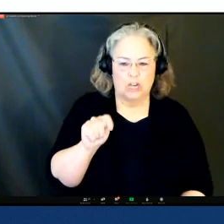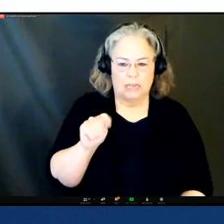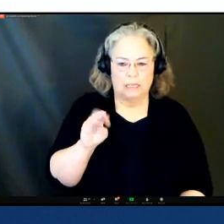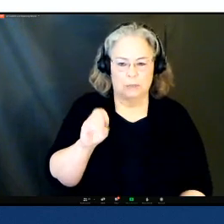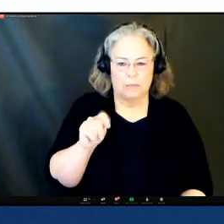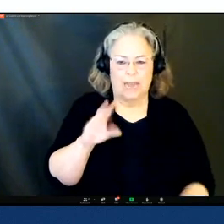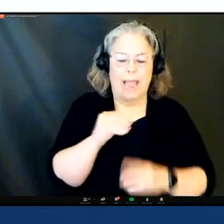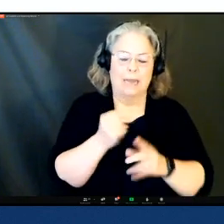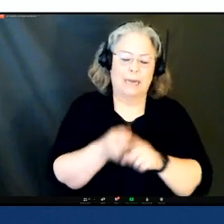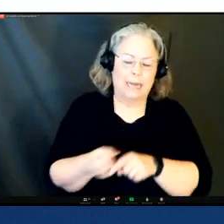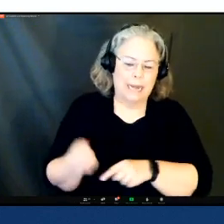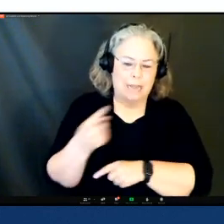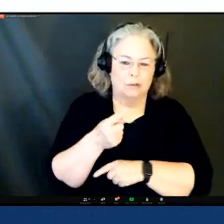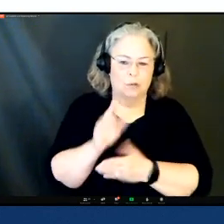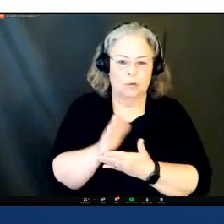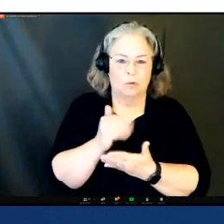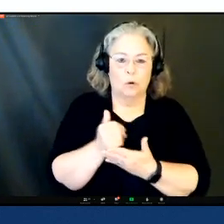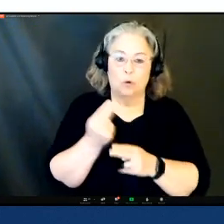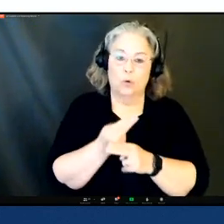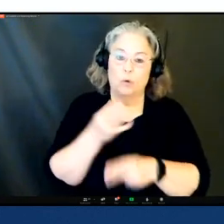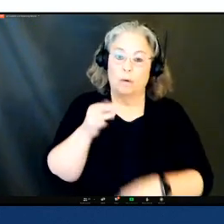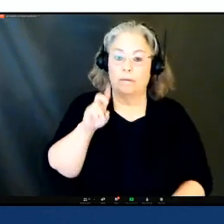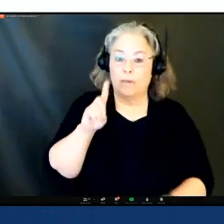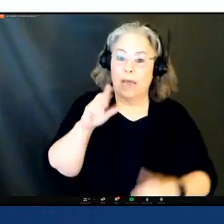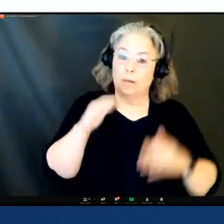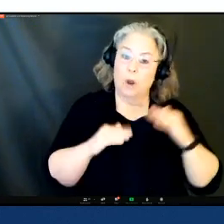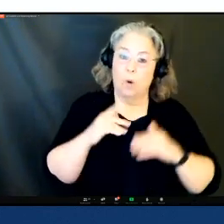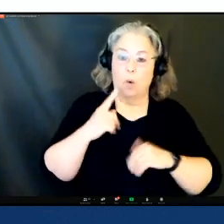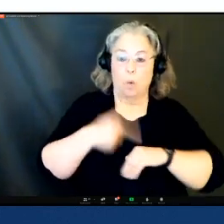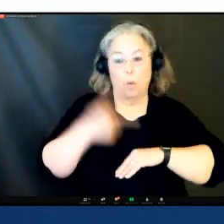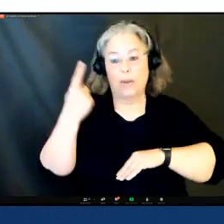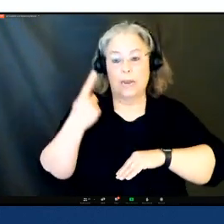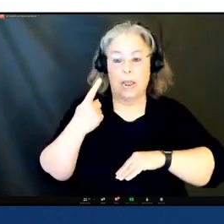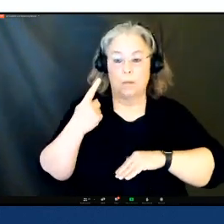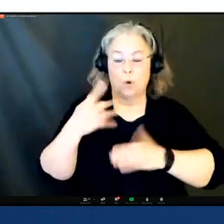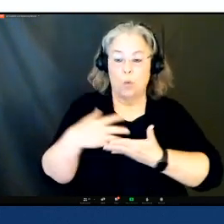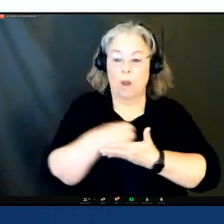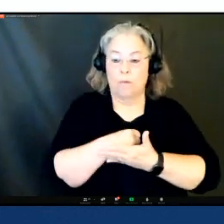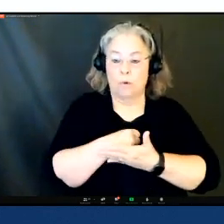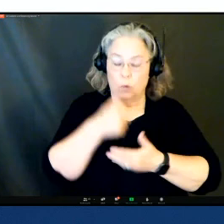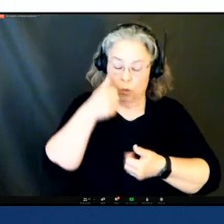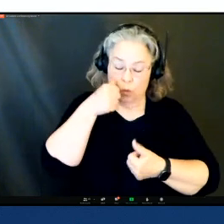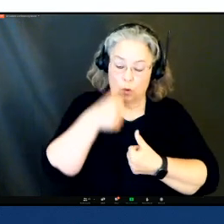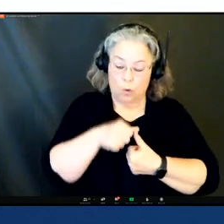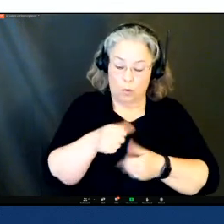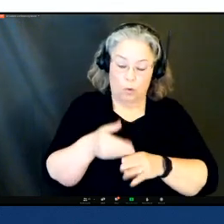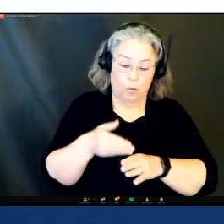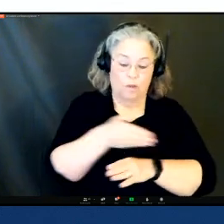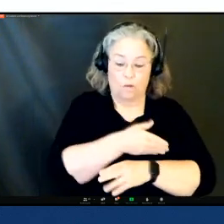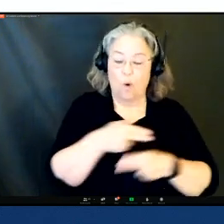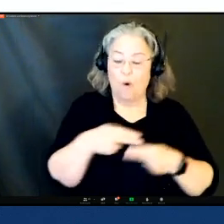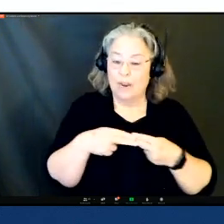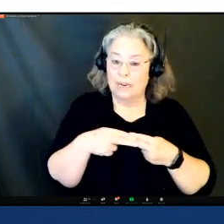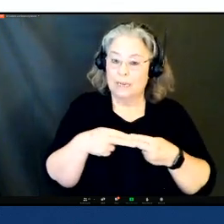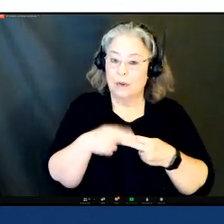Use of fund balance and one time revenue is an important factor. You may recall from an earlier slide that approximately 171